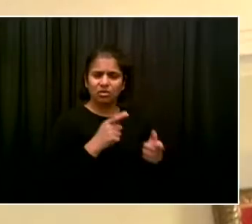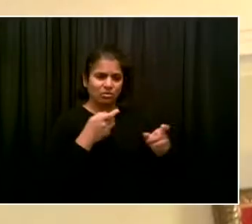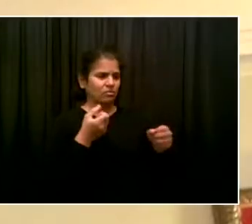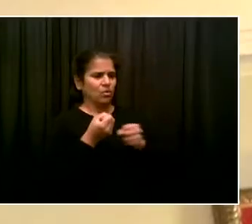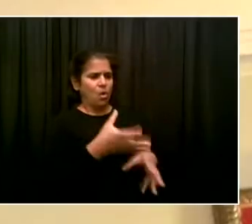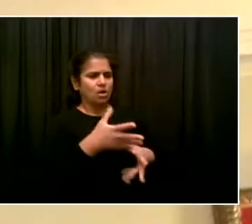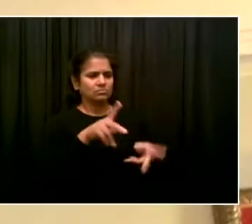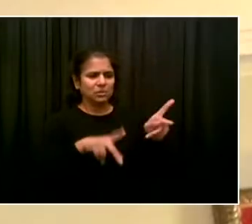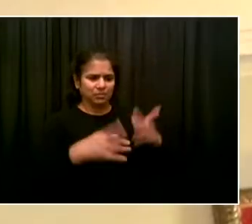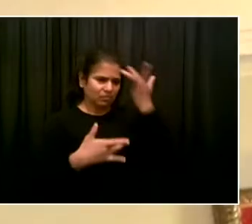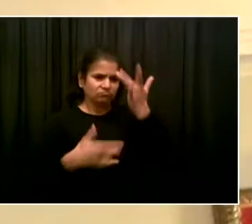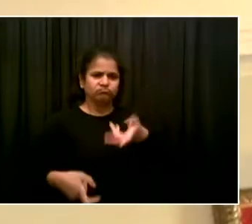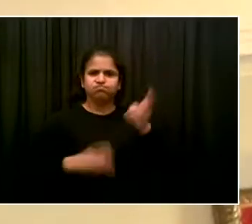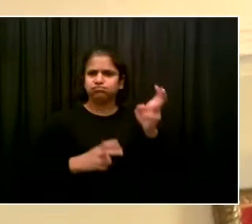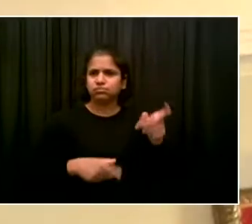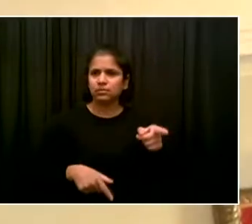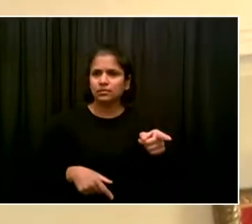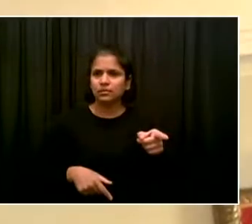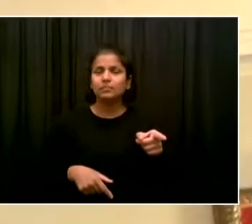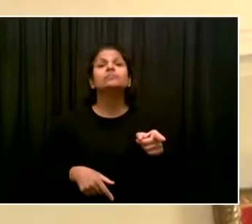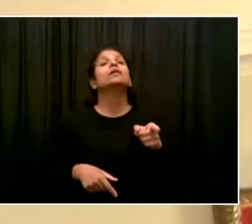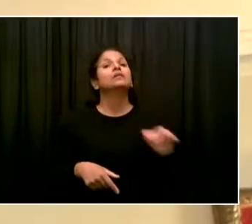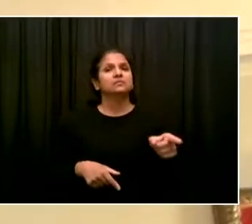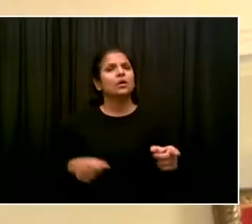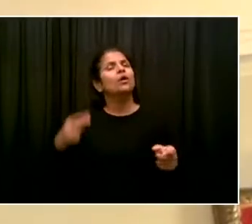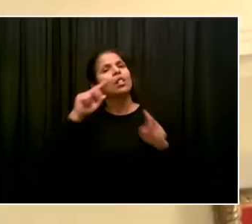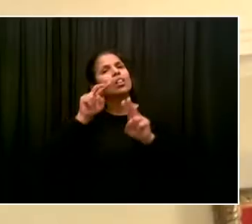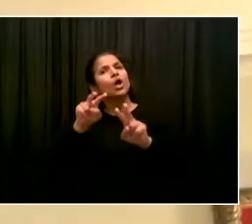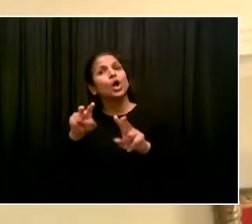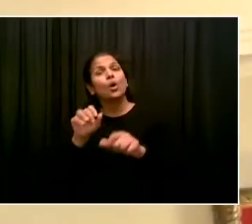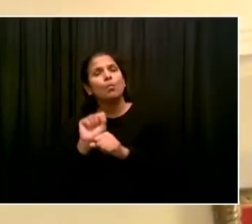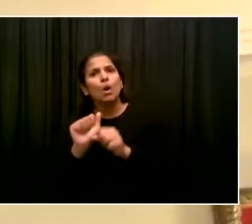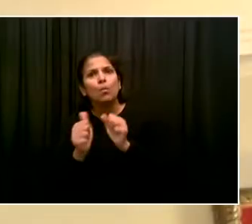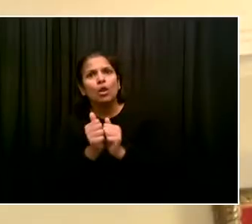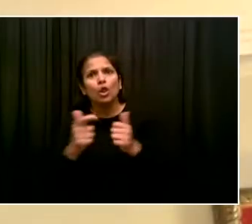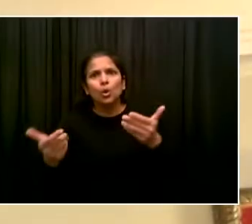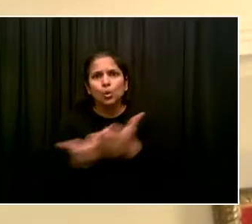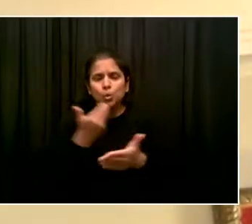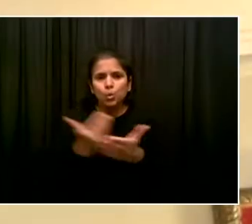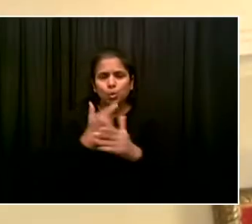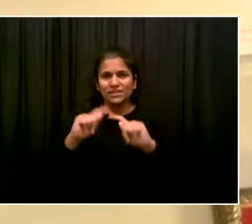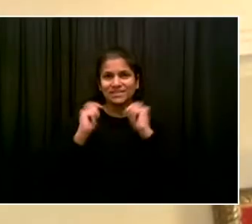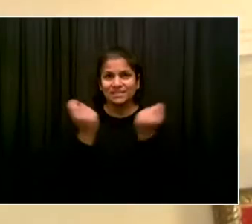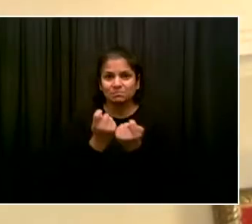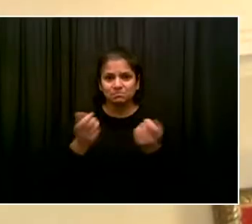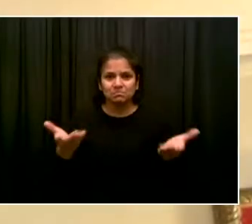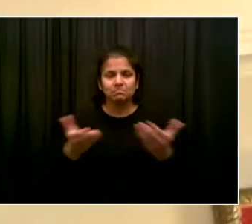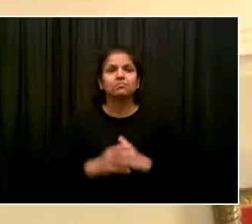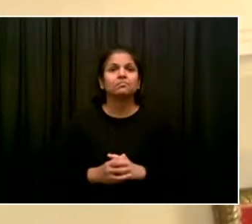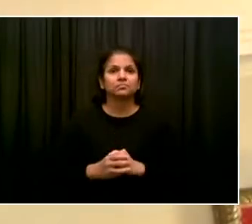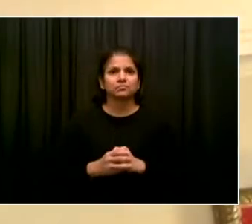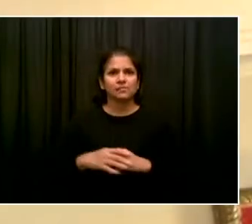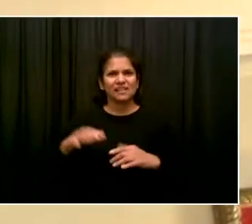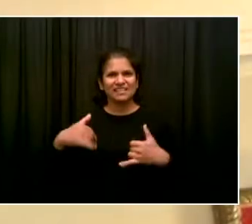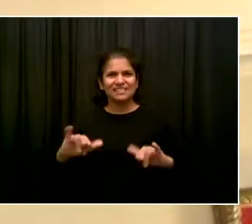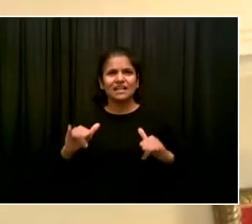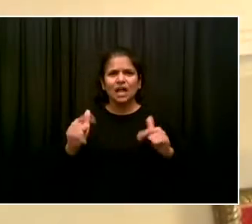TO EXPAND THIS INITIATIVE FOR AN INTERPRETATION NEW ADMINISTRATION. WE STILL COMMIT